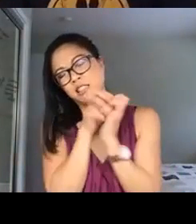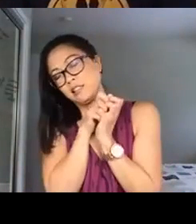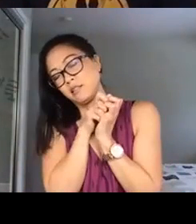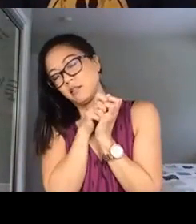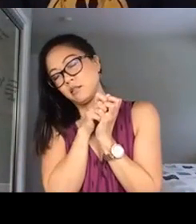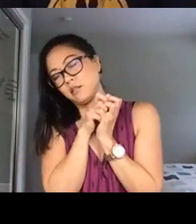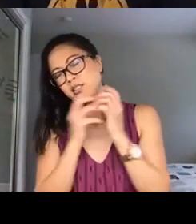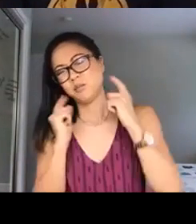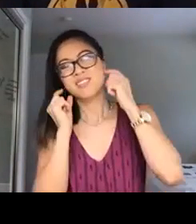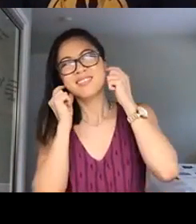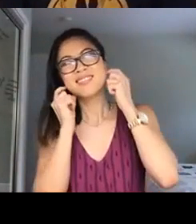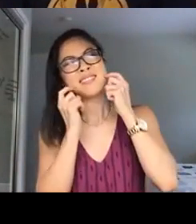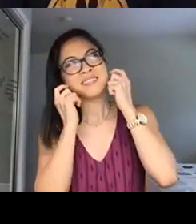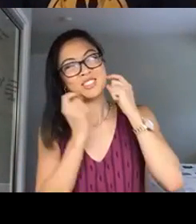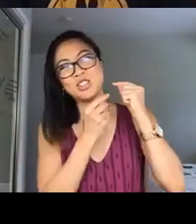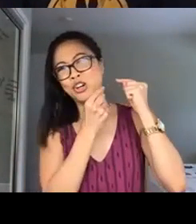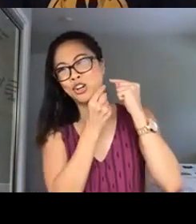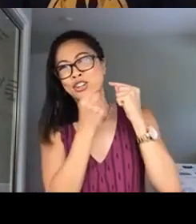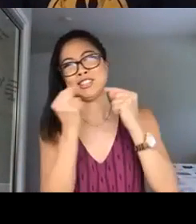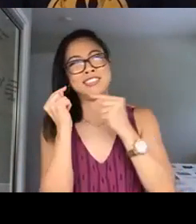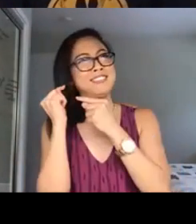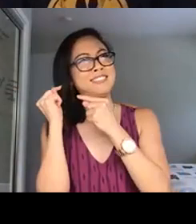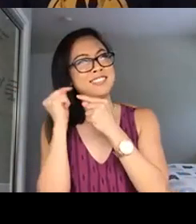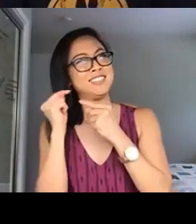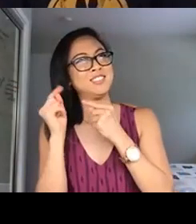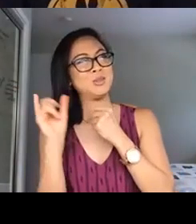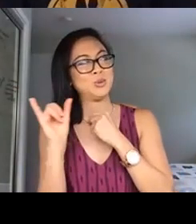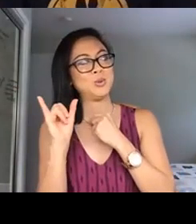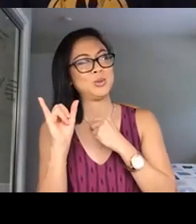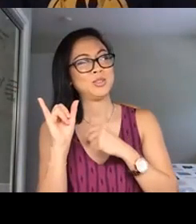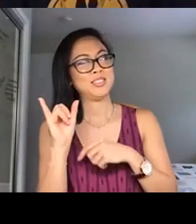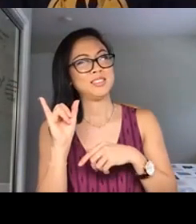And like that is when I get sleep.